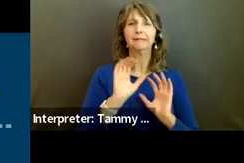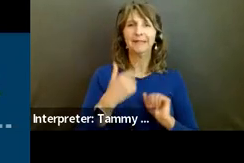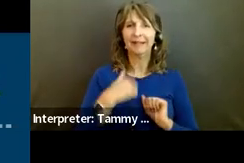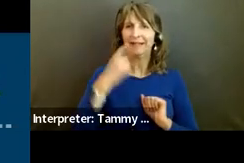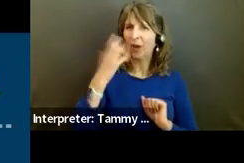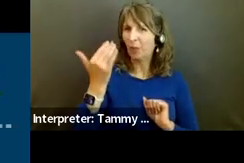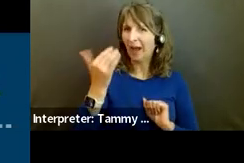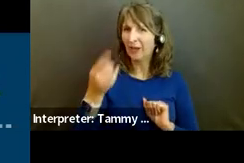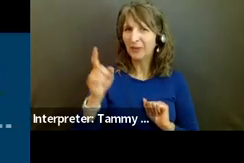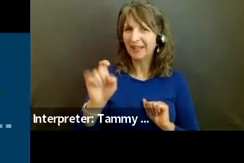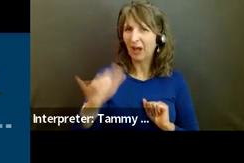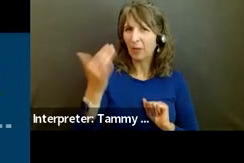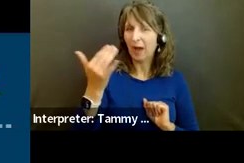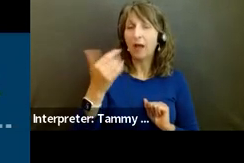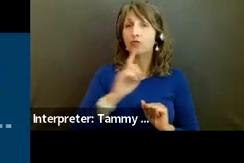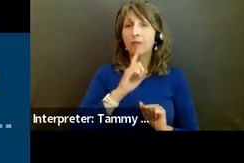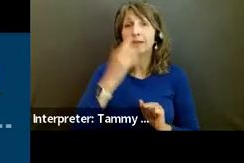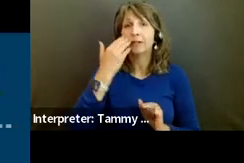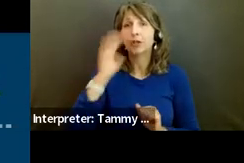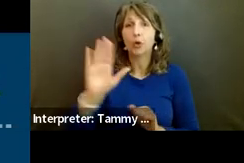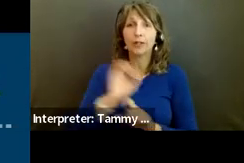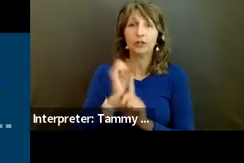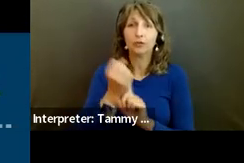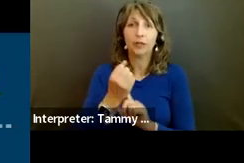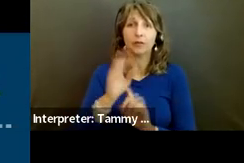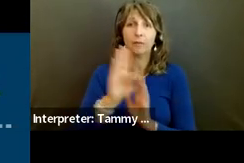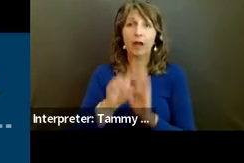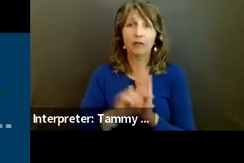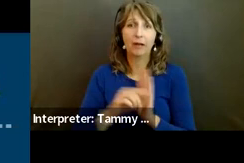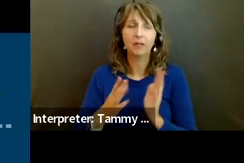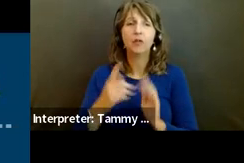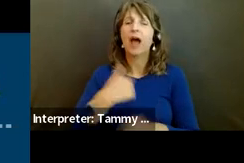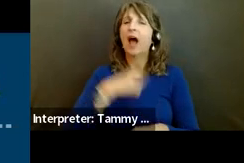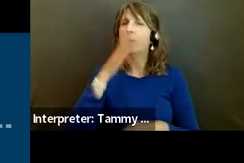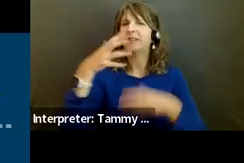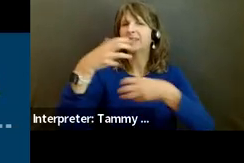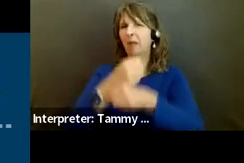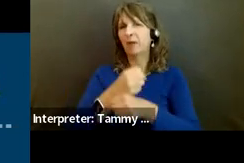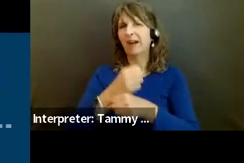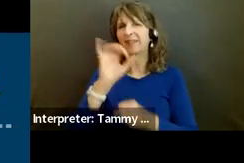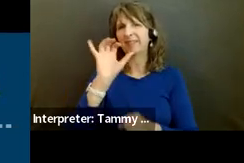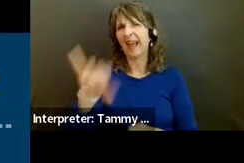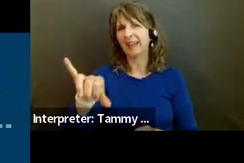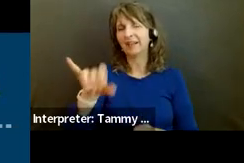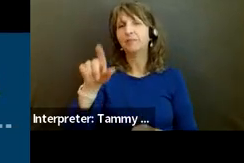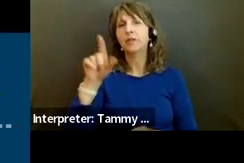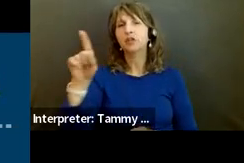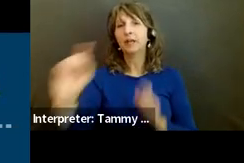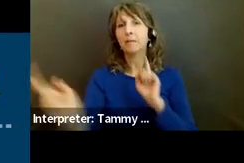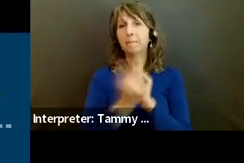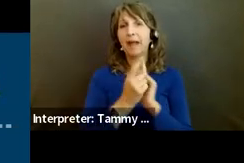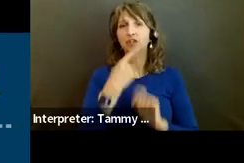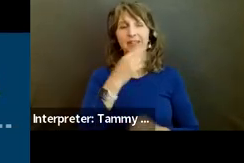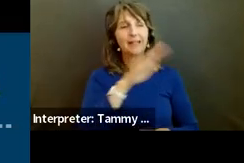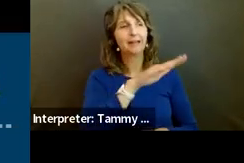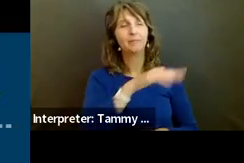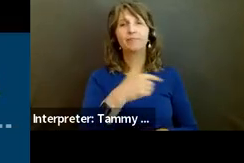So we have no idea what's going on with this person and I'm gonna, this I'm like summarizing how she first presented to me so she says doc I'm just in so I can hear her voice like I'm in so much pain.